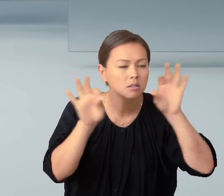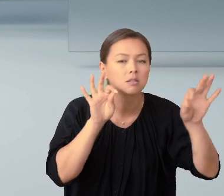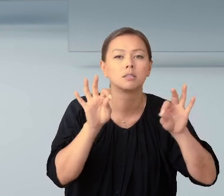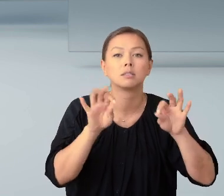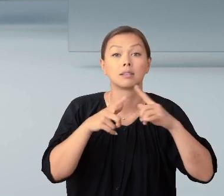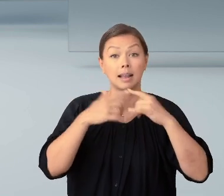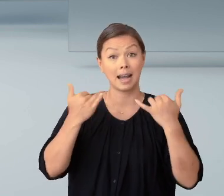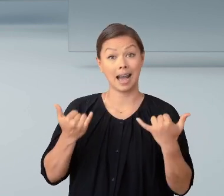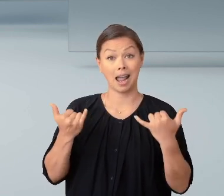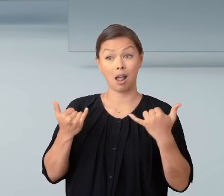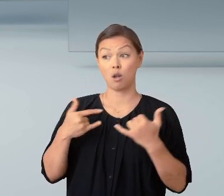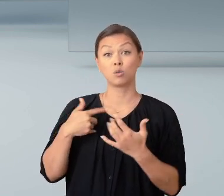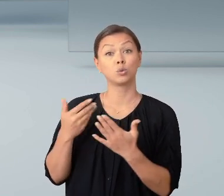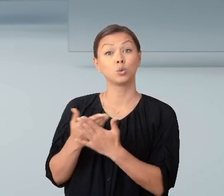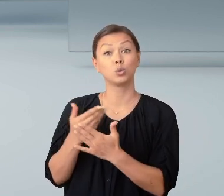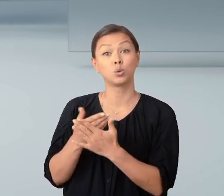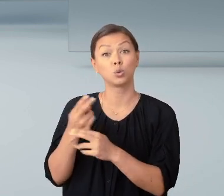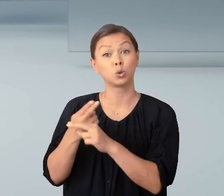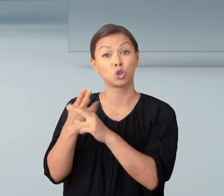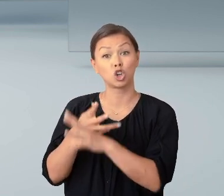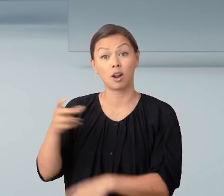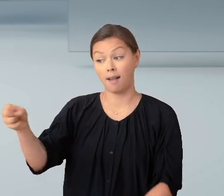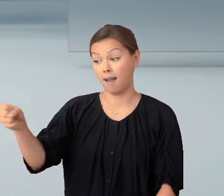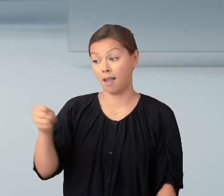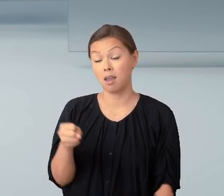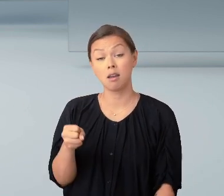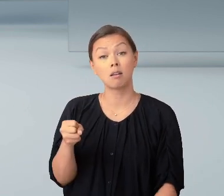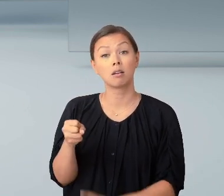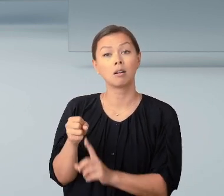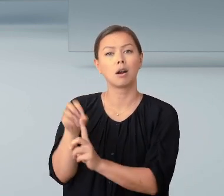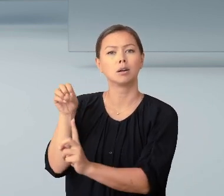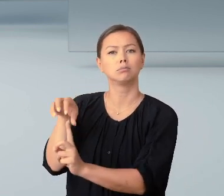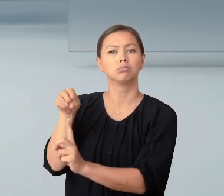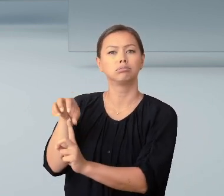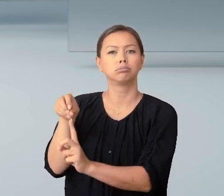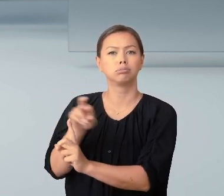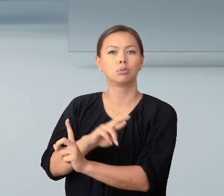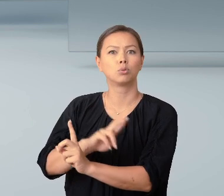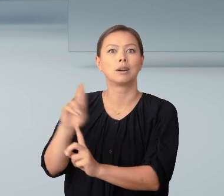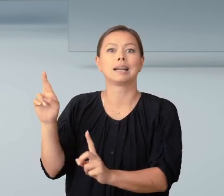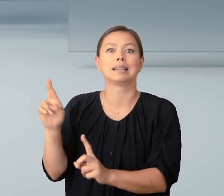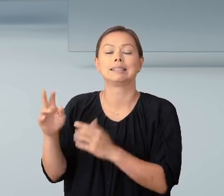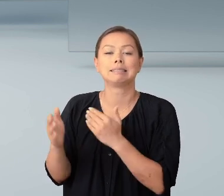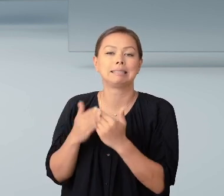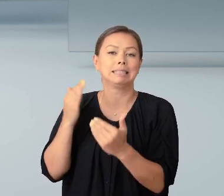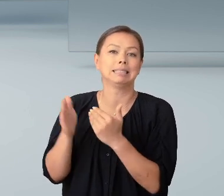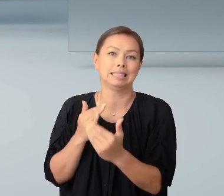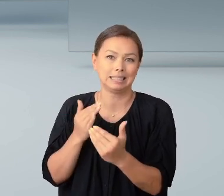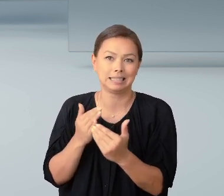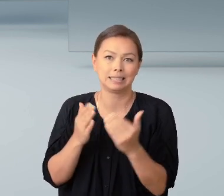users to answer questions on how, when, or why to do things. Enable